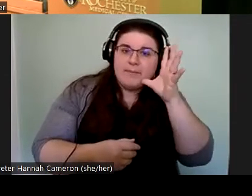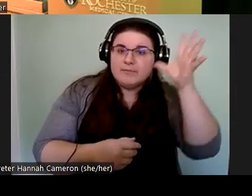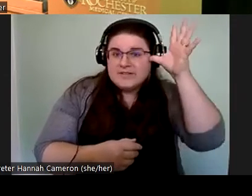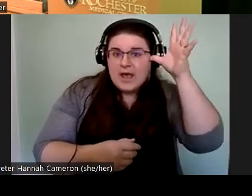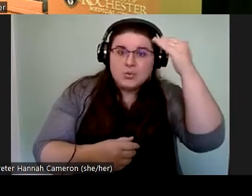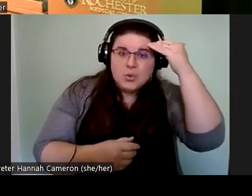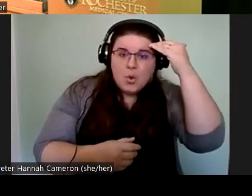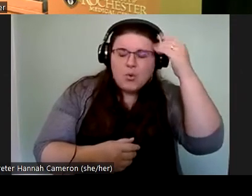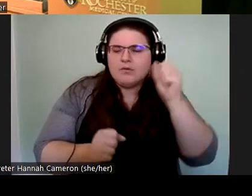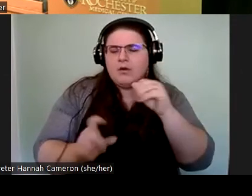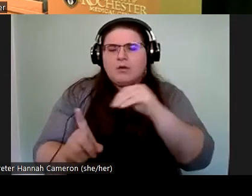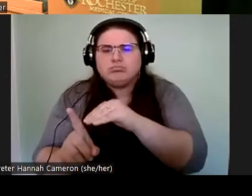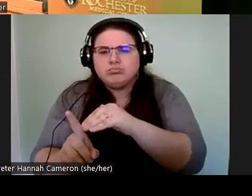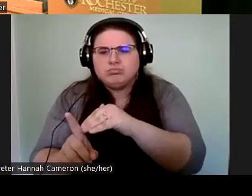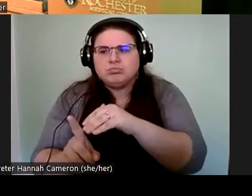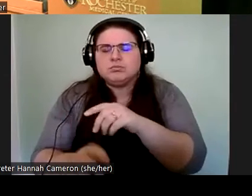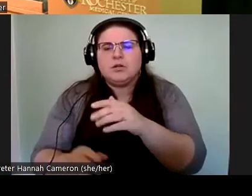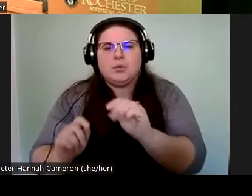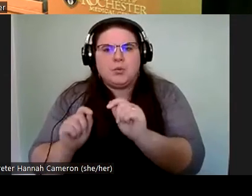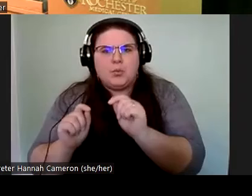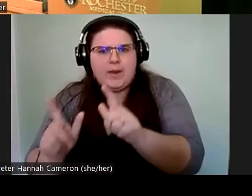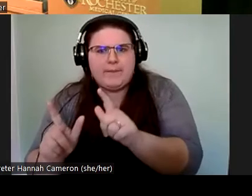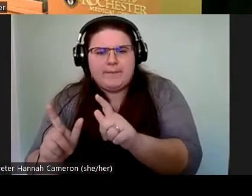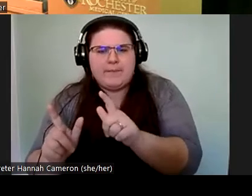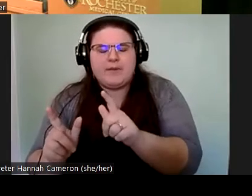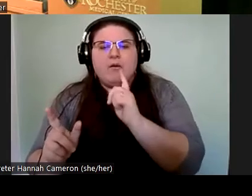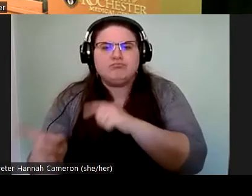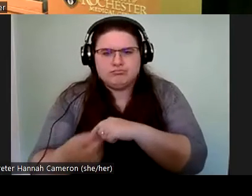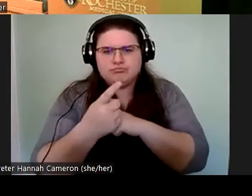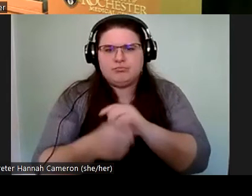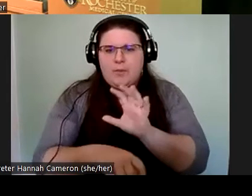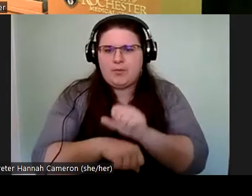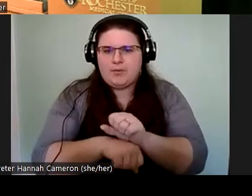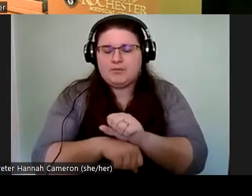thing but in most clinics if someone misses three appointments they can't go back to that clinic so